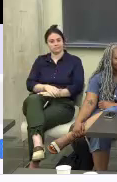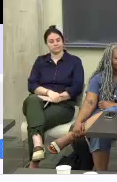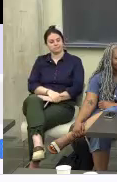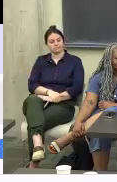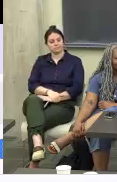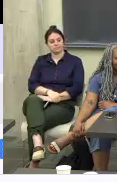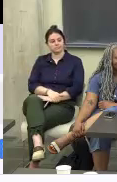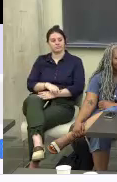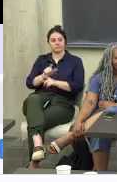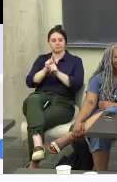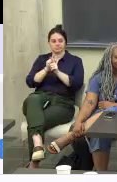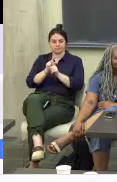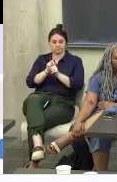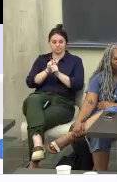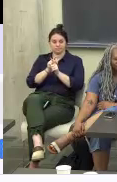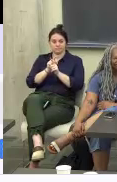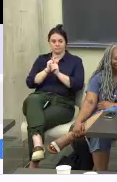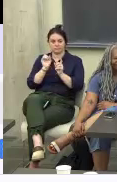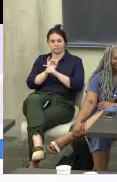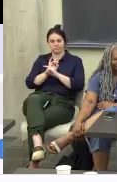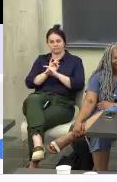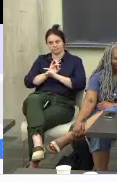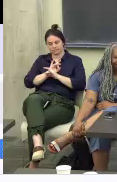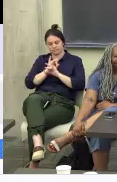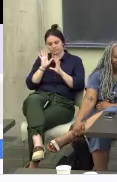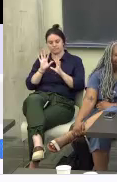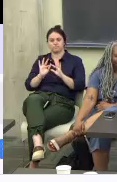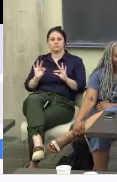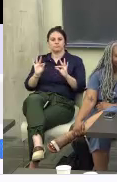Mentoring. Is incredibly important.